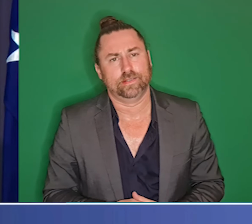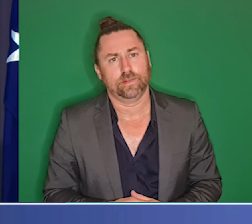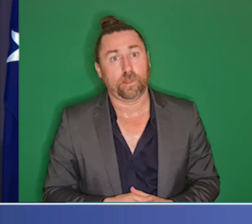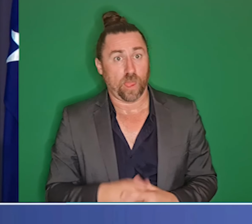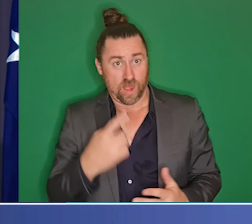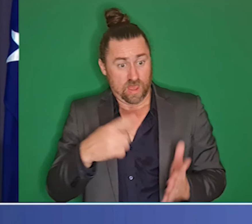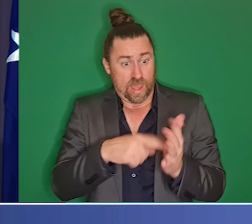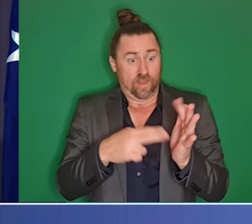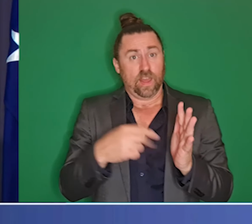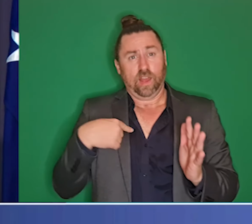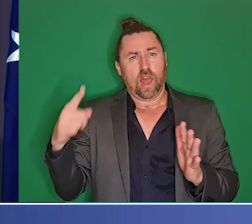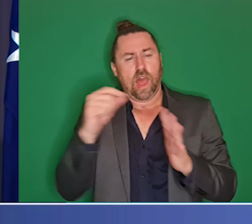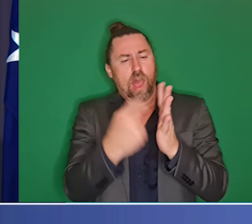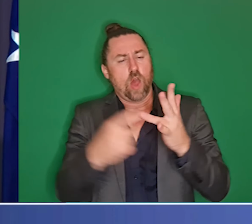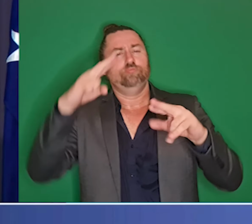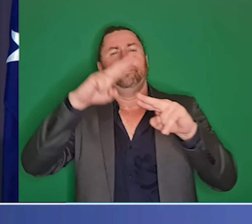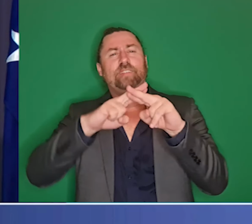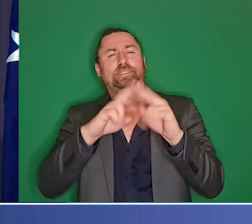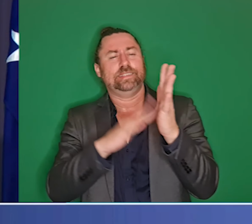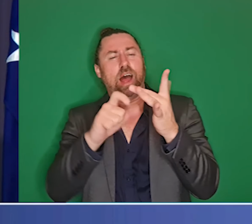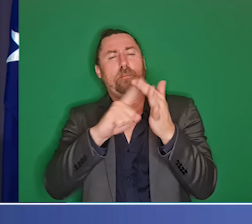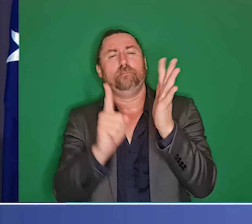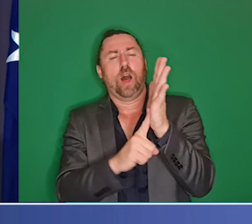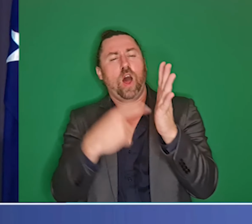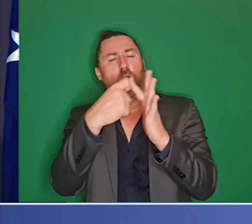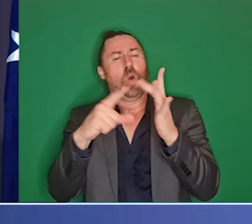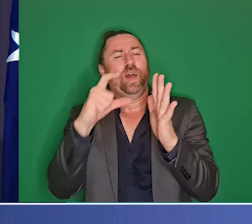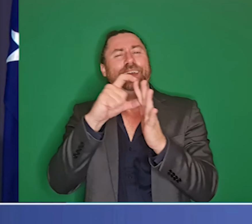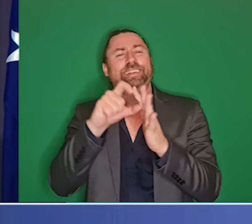myself and Professor Kidd, in particular, and my other colleagues in the states.